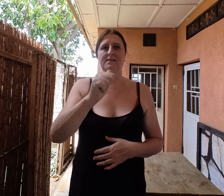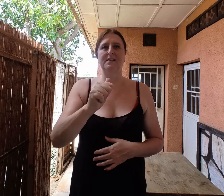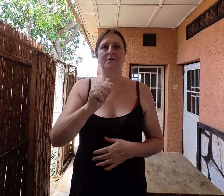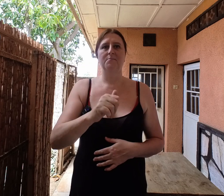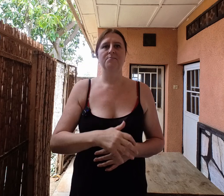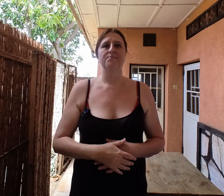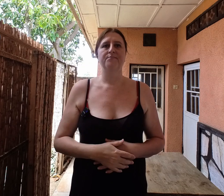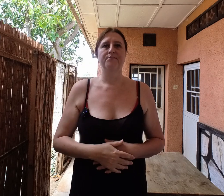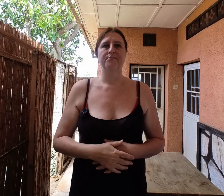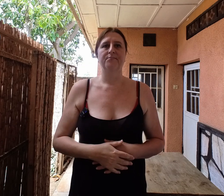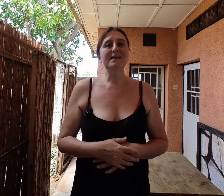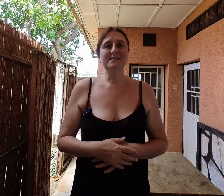India.